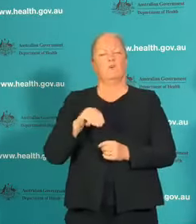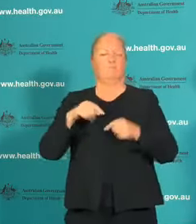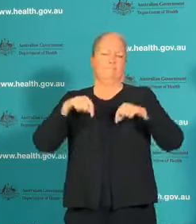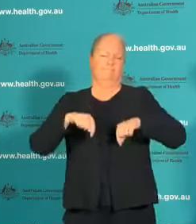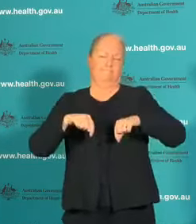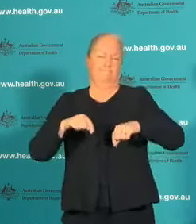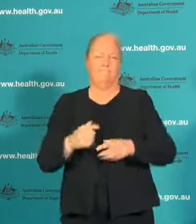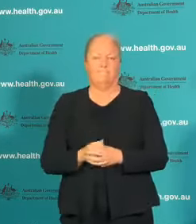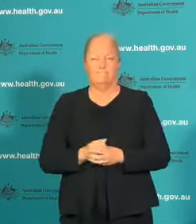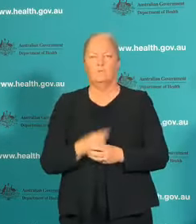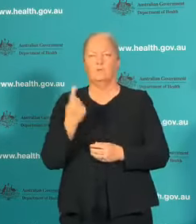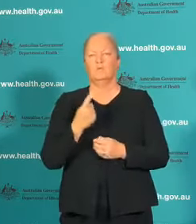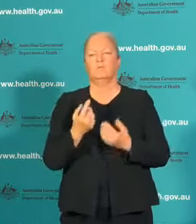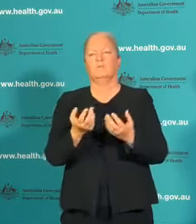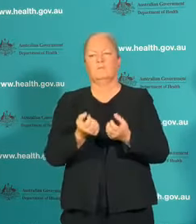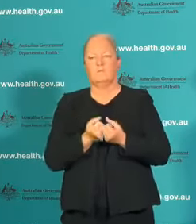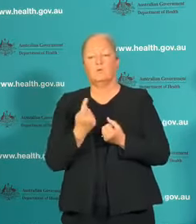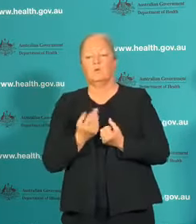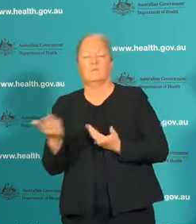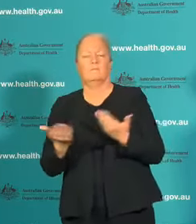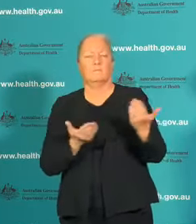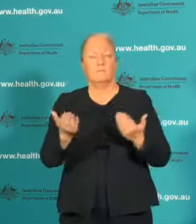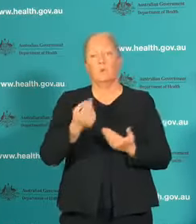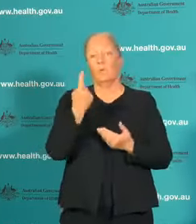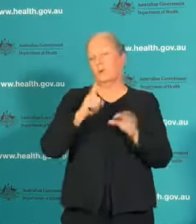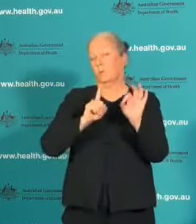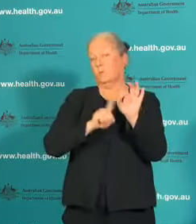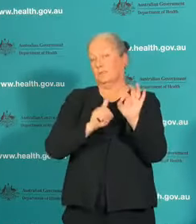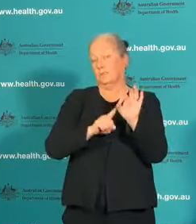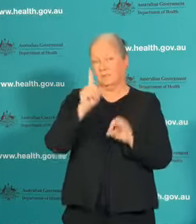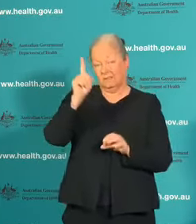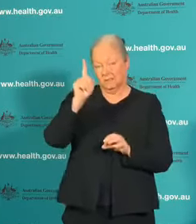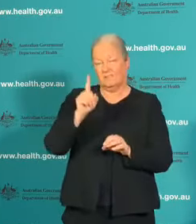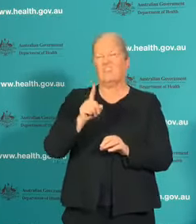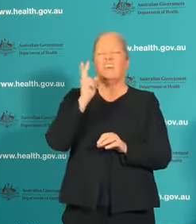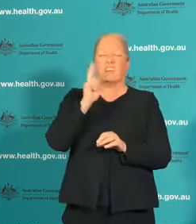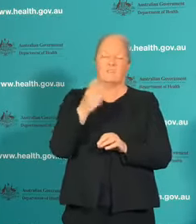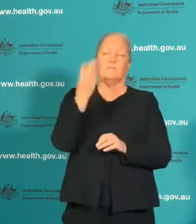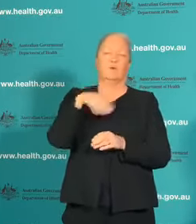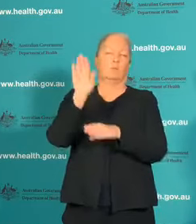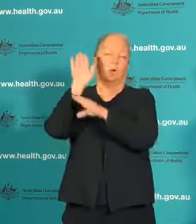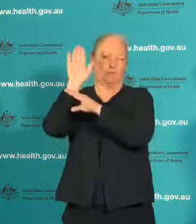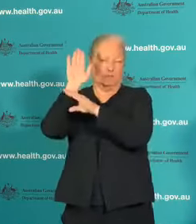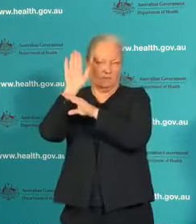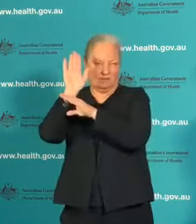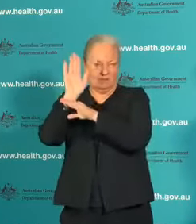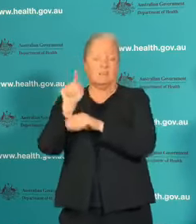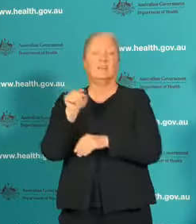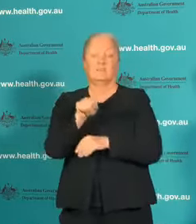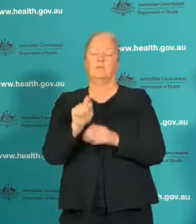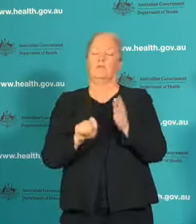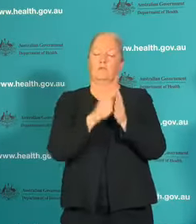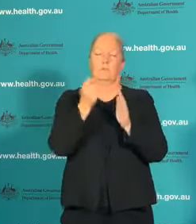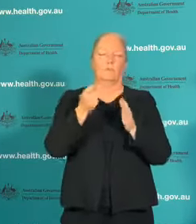and there's been one new case reported in Queensland again overseas acquired and that person is in hotel quarantine.